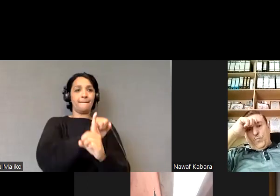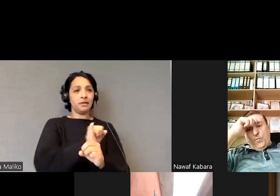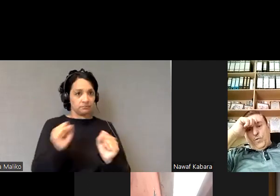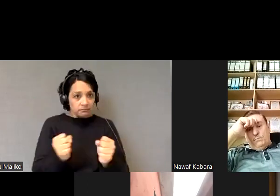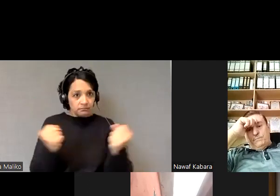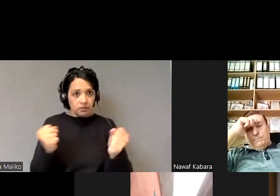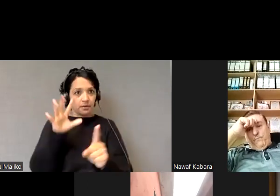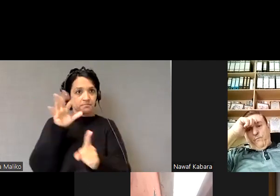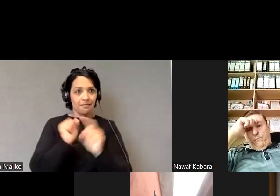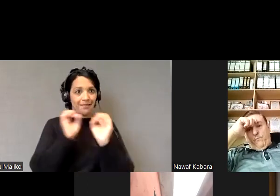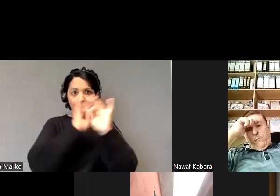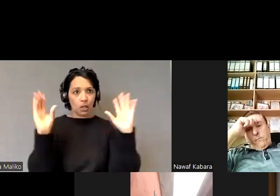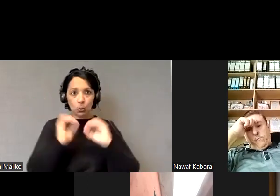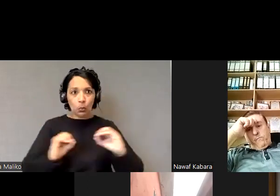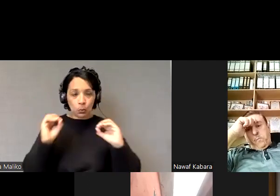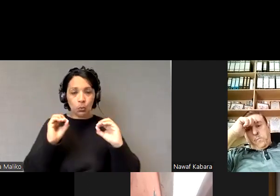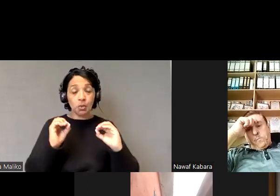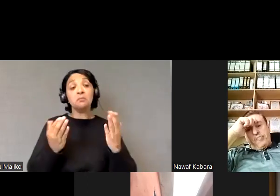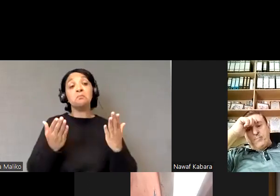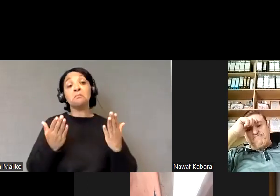This means that while our partners have global